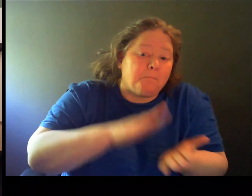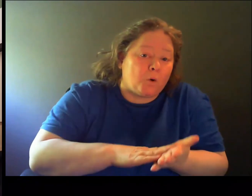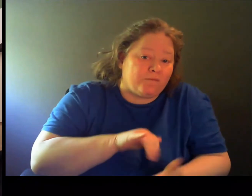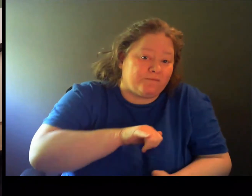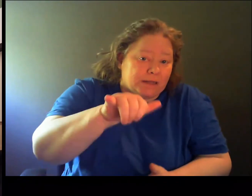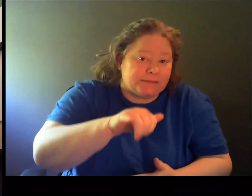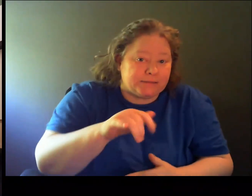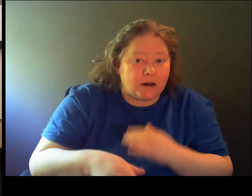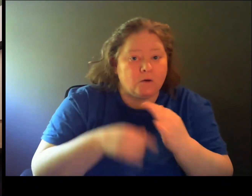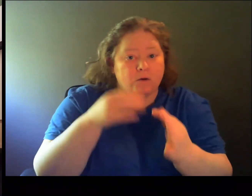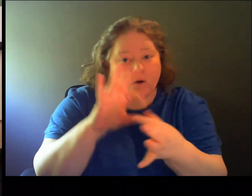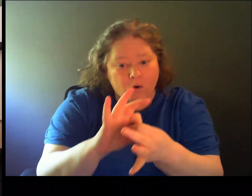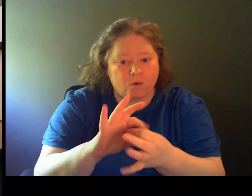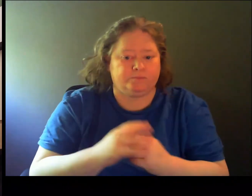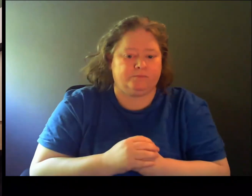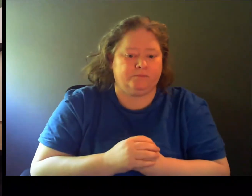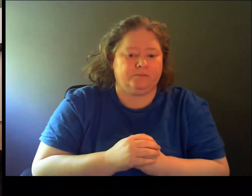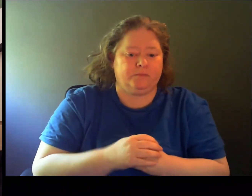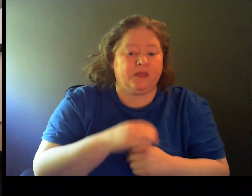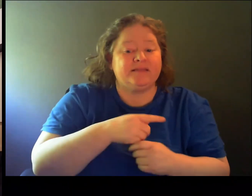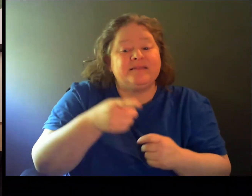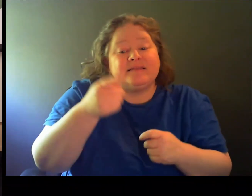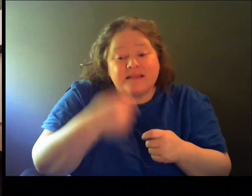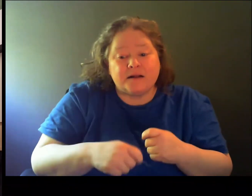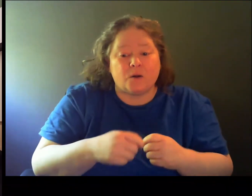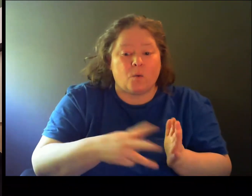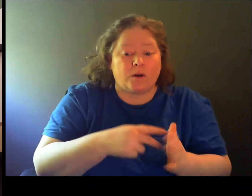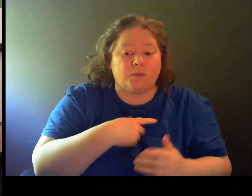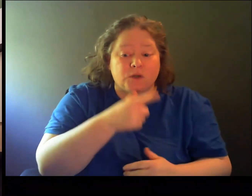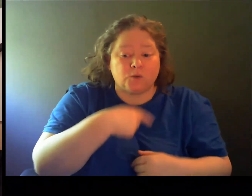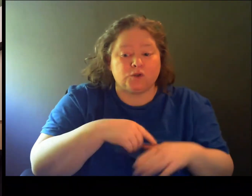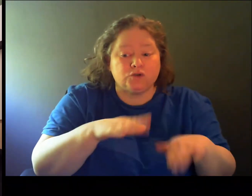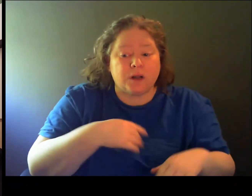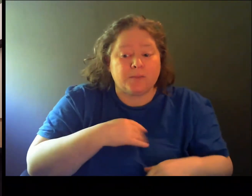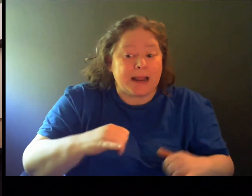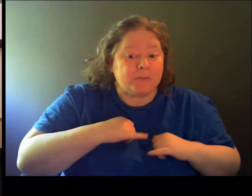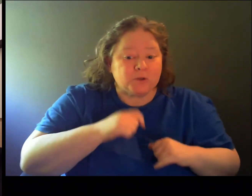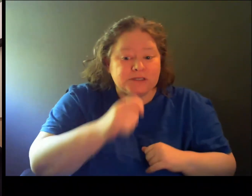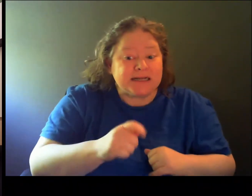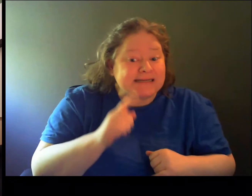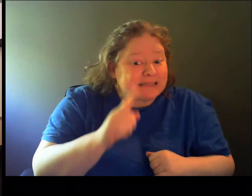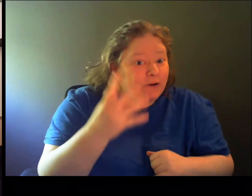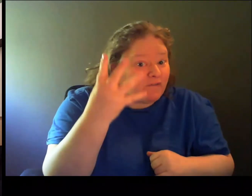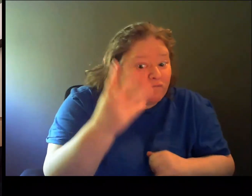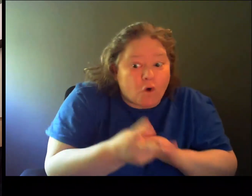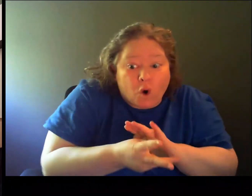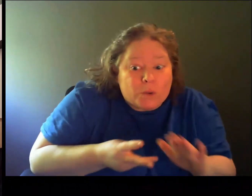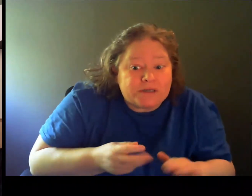At least then, when I’m talking to the kids, I’ll be able to say “see you in four weeks”, or five, or whatever.